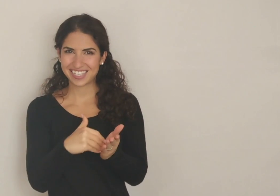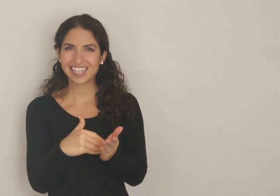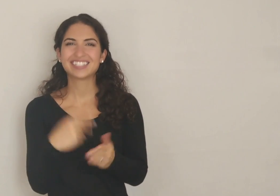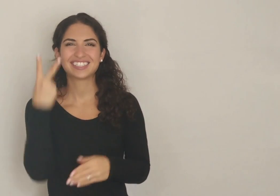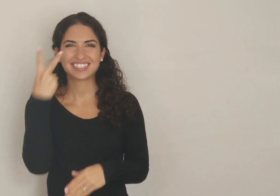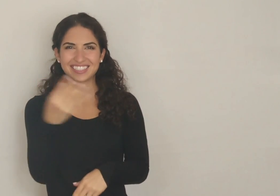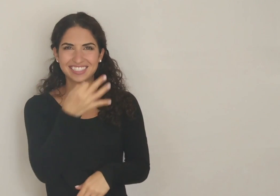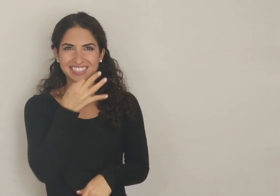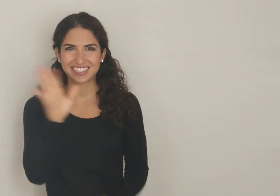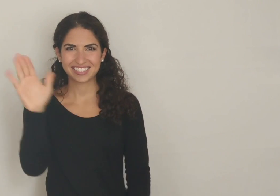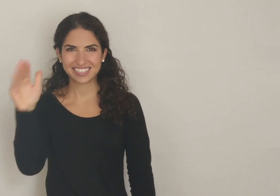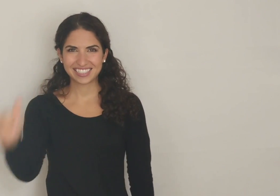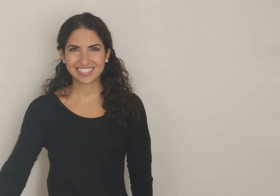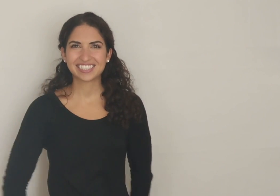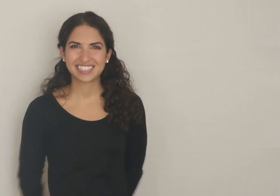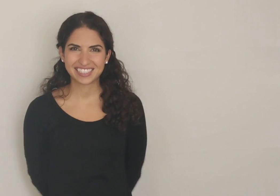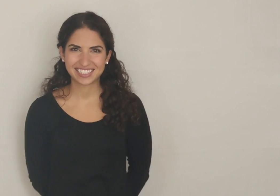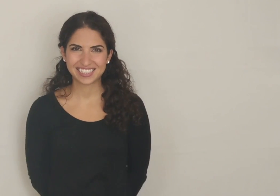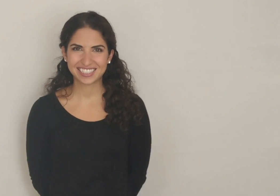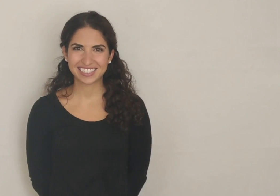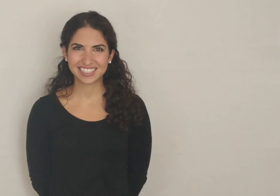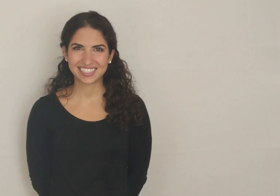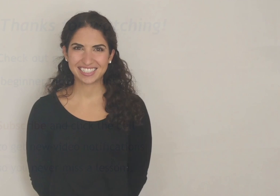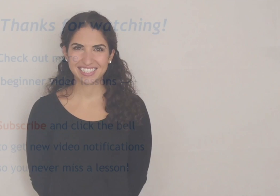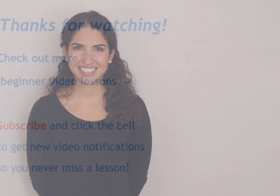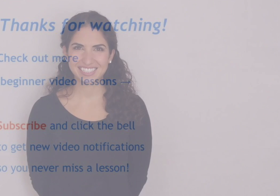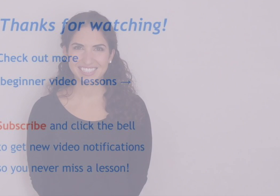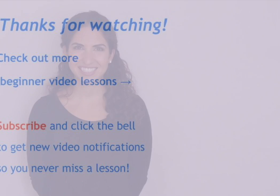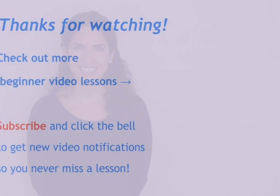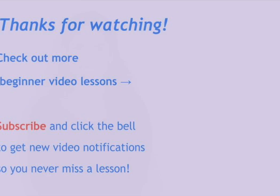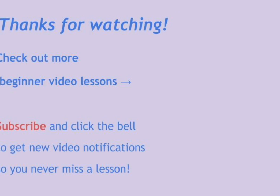Thanks again, and I'll see you soon. Bye!